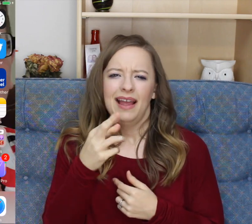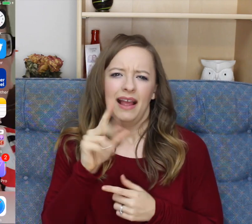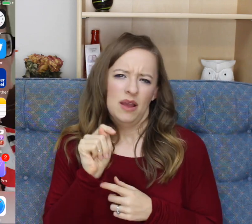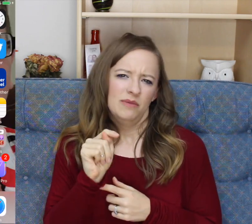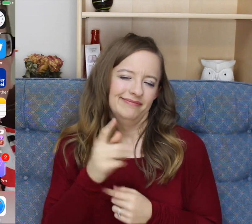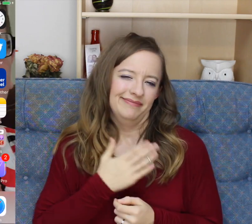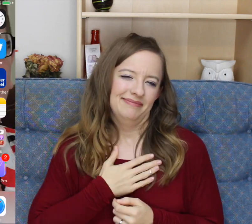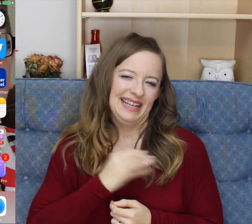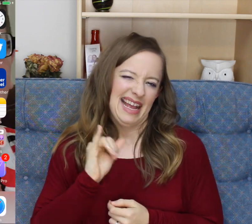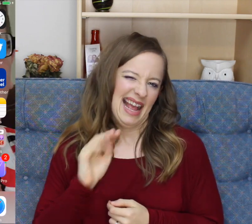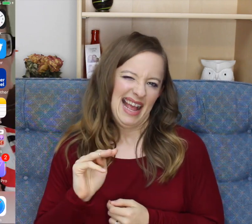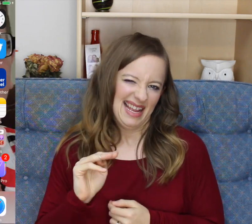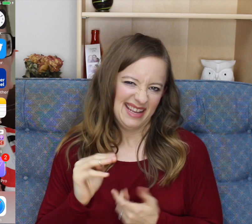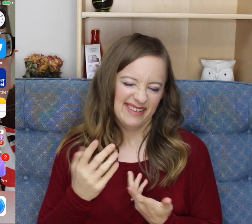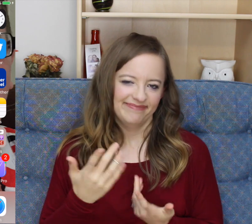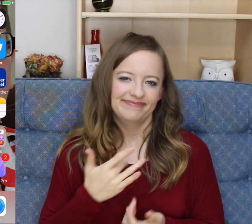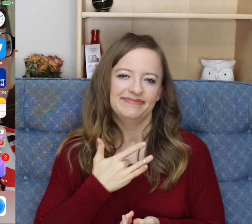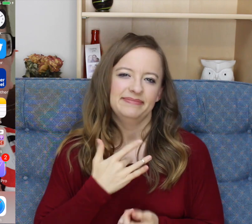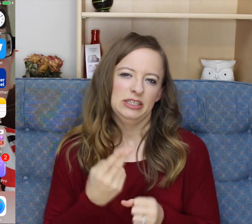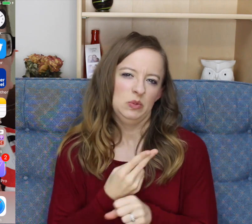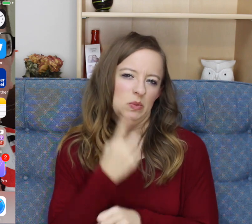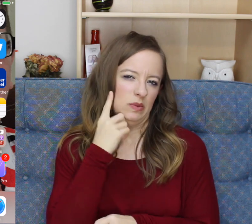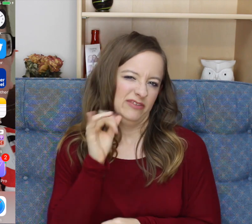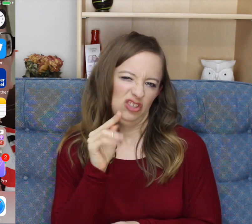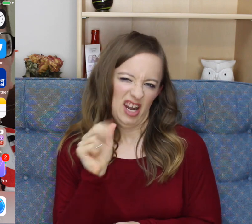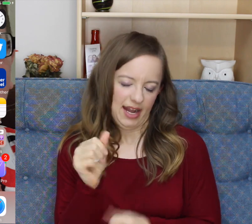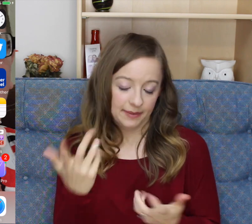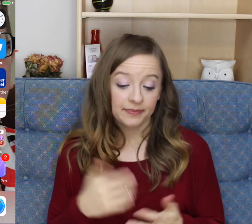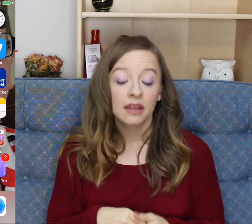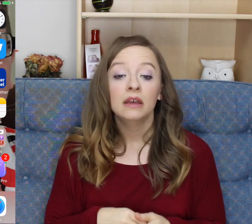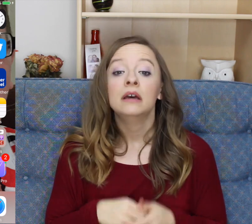So it's pretty much just my IM, my intant messenger. Mostly I use that for Jenna.